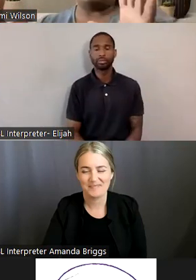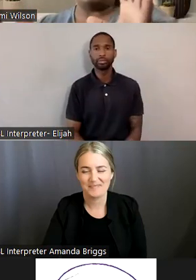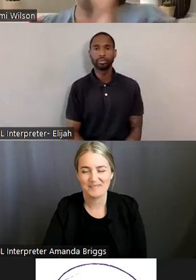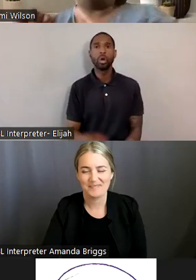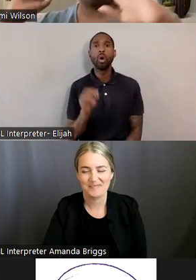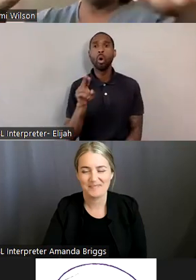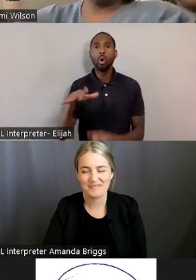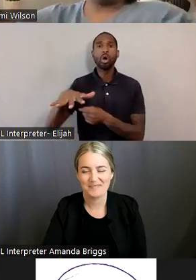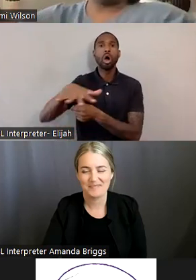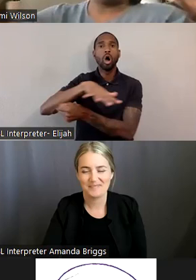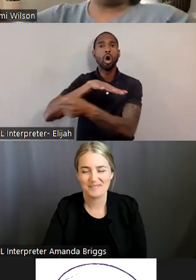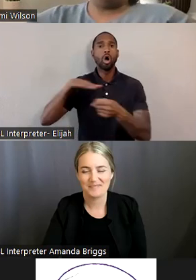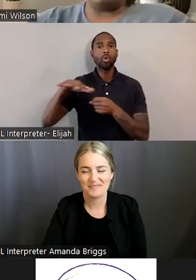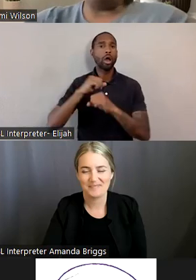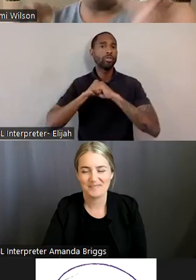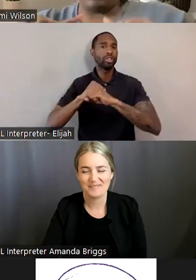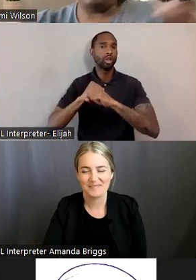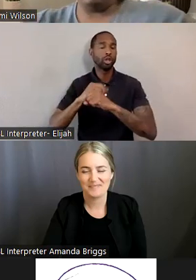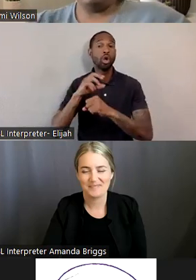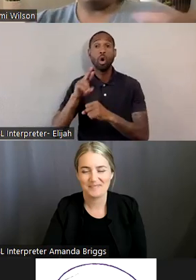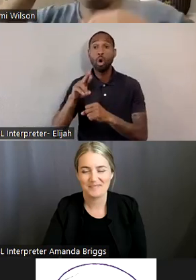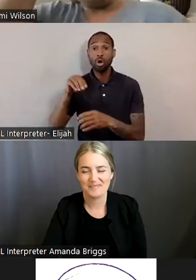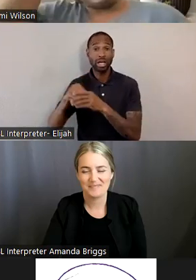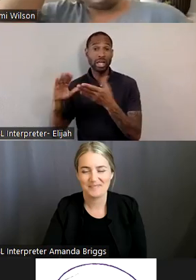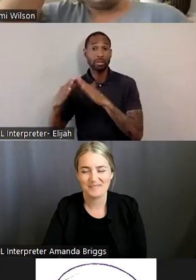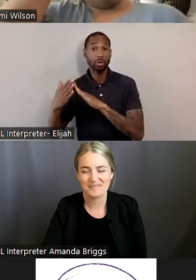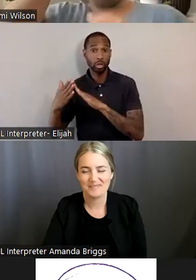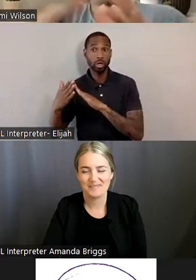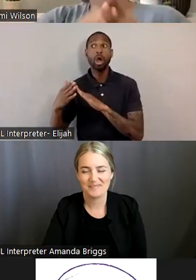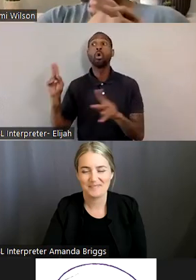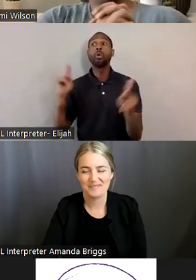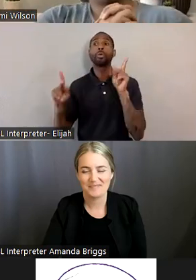around the shelter, then in the community where people can go and safely use substances,